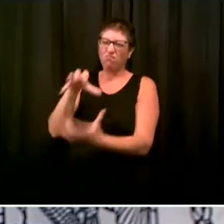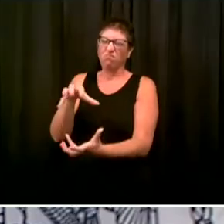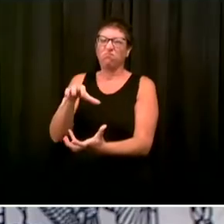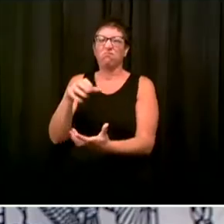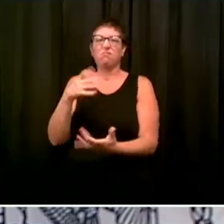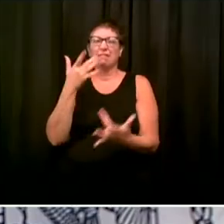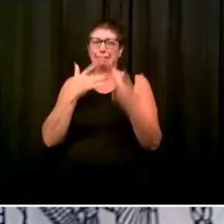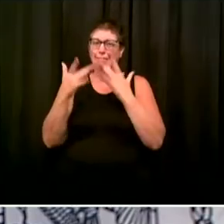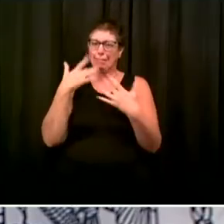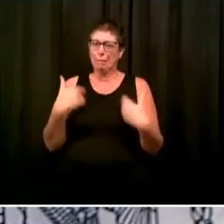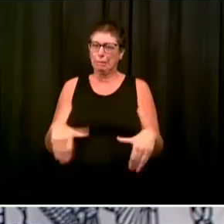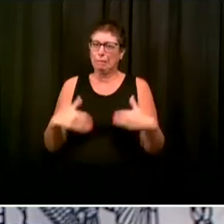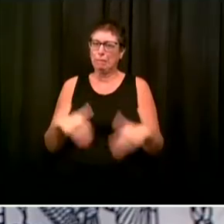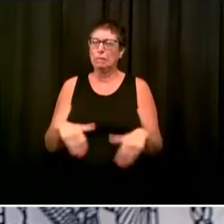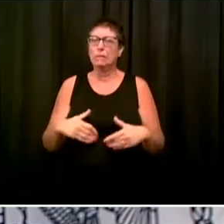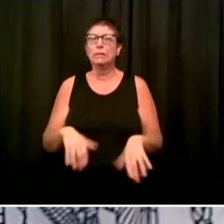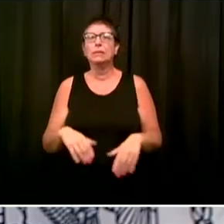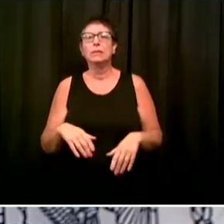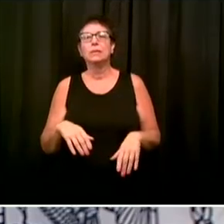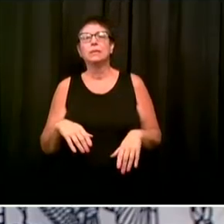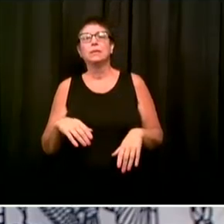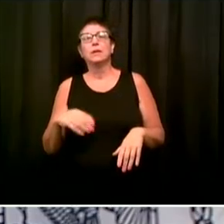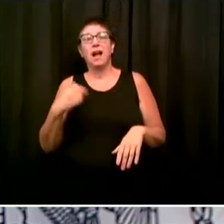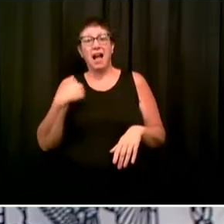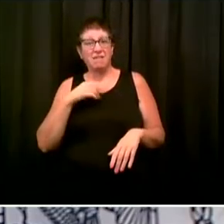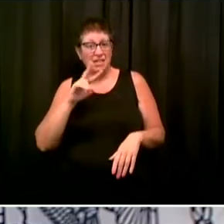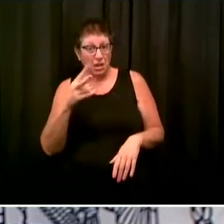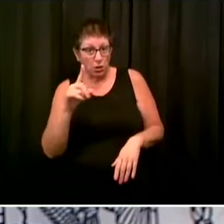ESPECIALLY THAT IT DOES